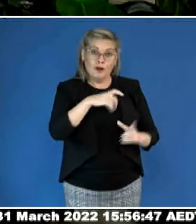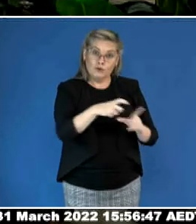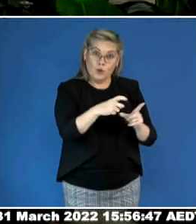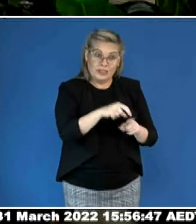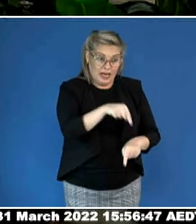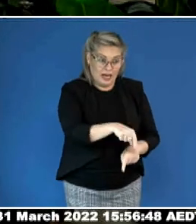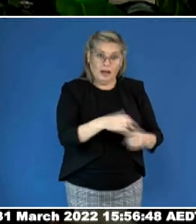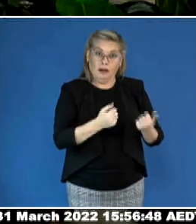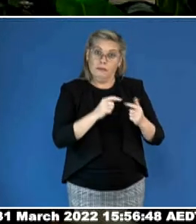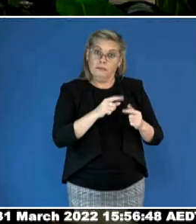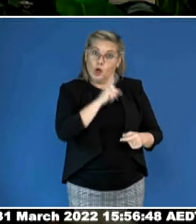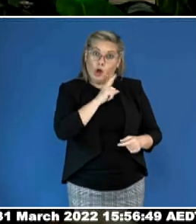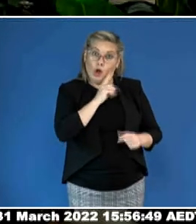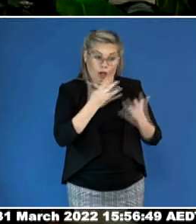were autistic. They were hard to find.